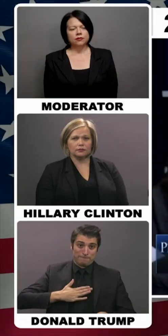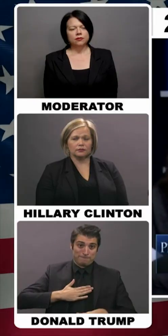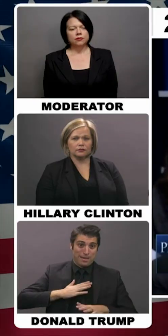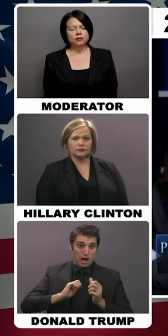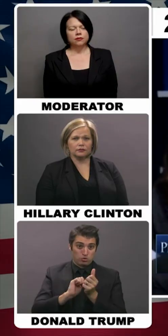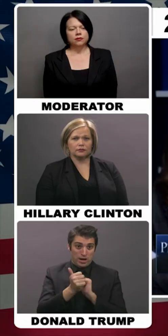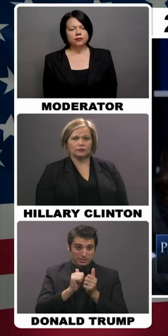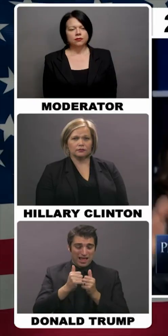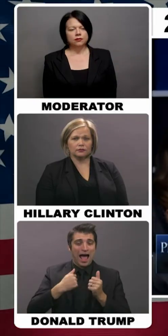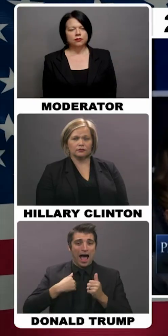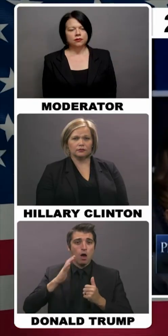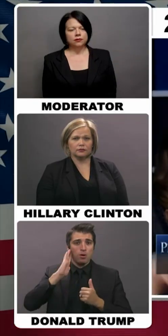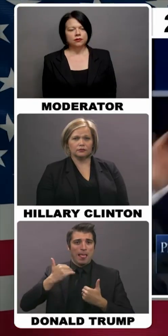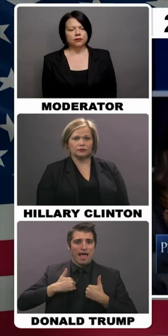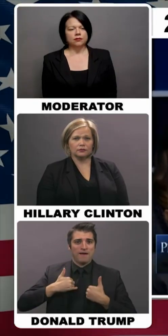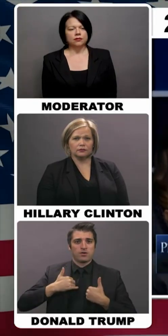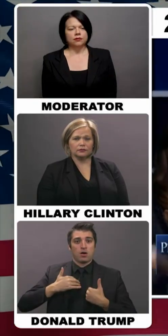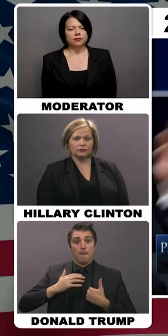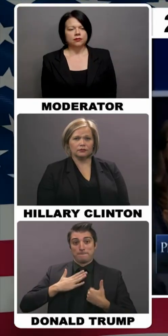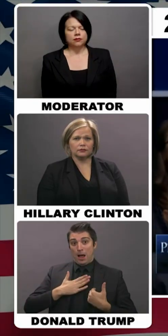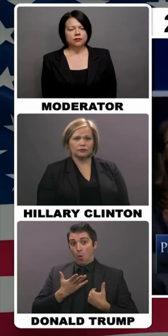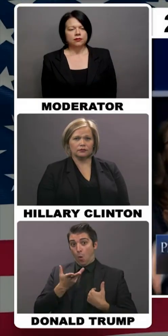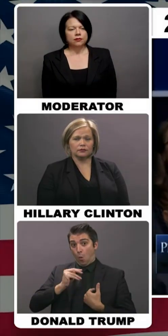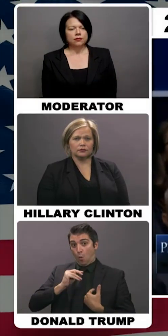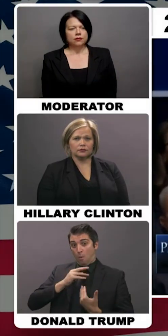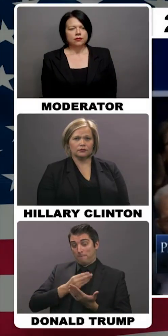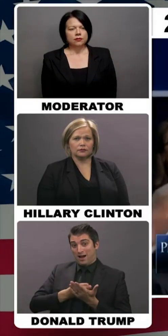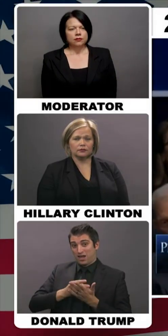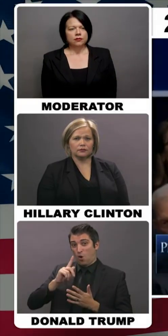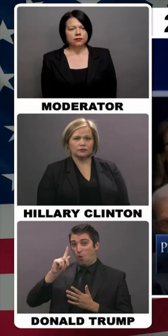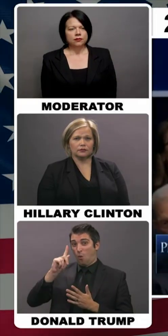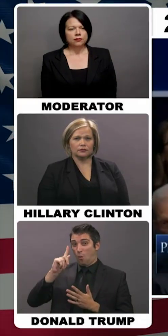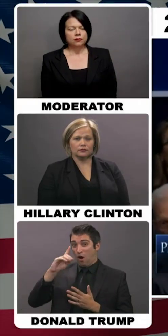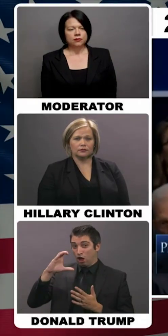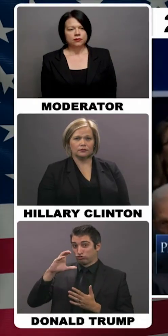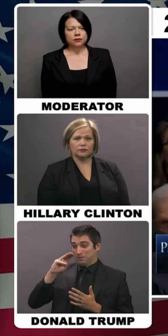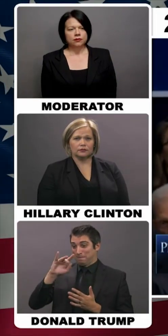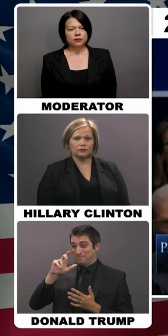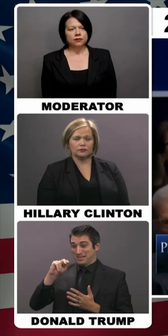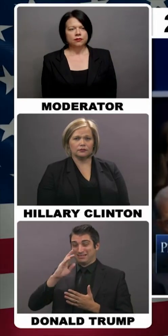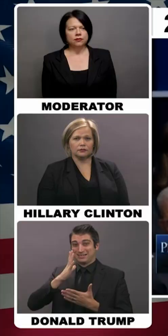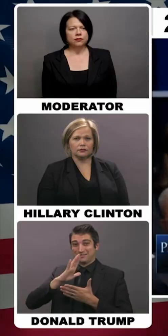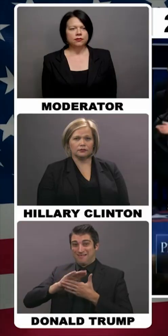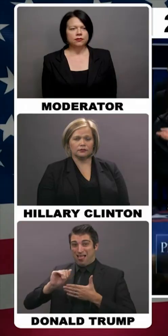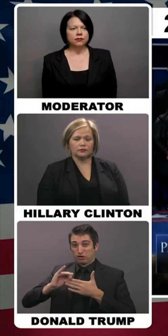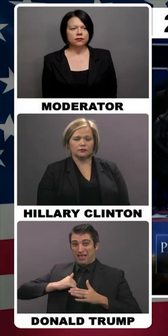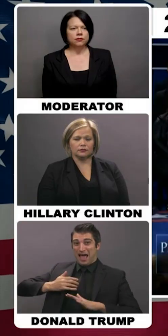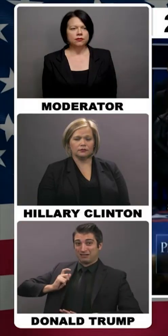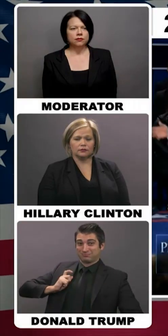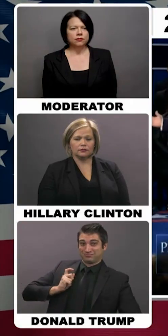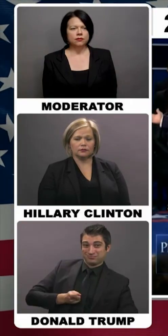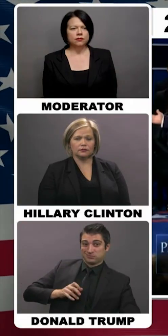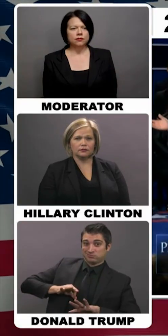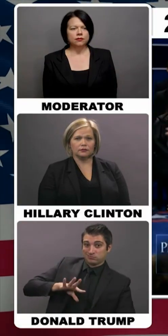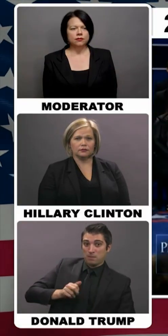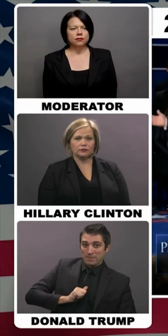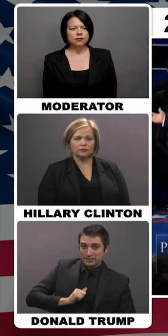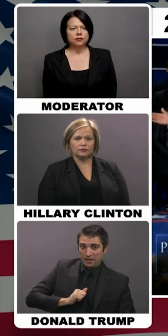meaning I'm not taking all of this big money from all of these different corporations like she's doing. What I ask is this. So I'm putting in more than